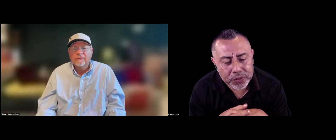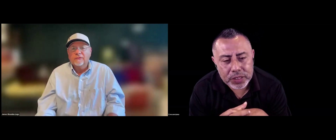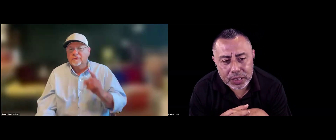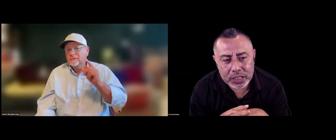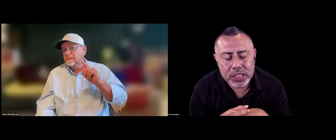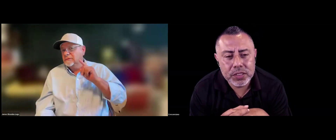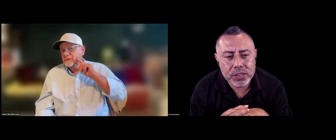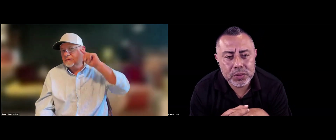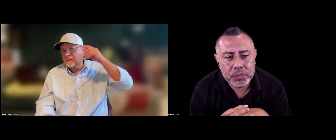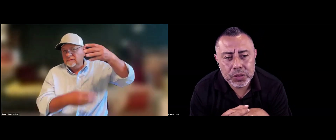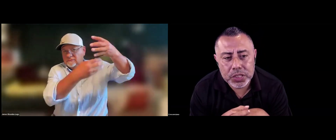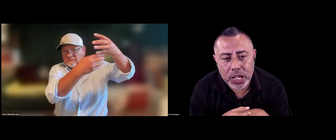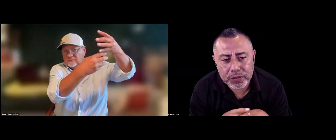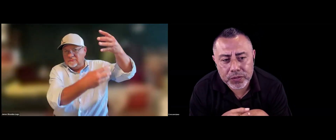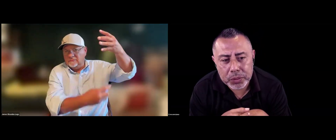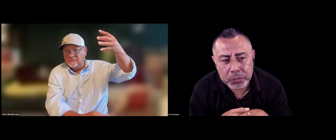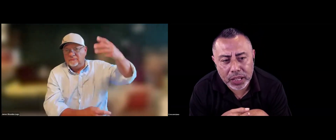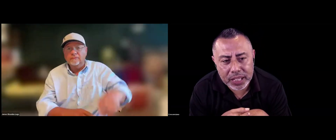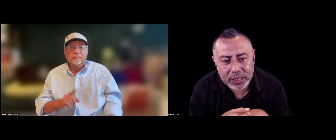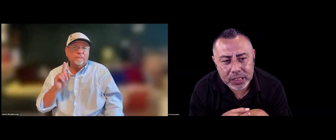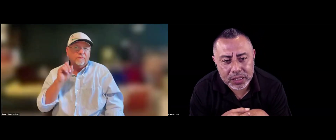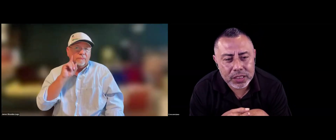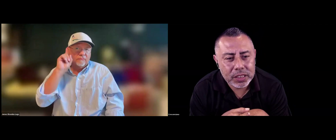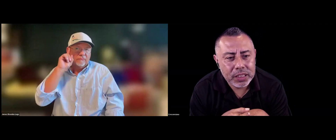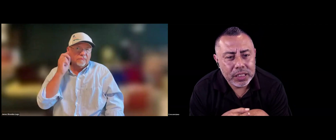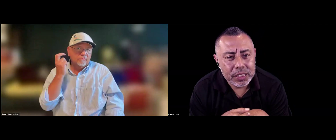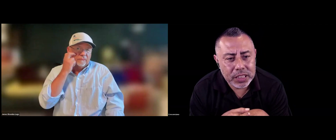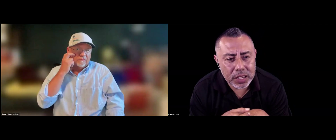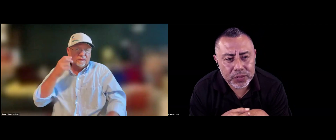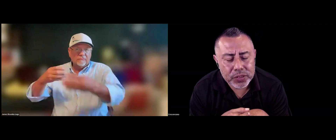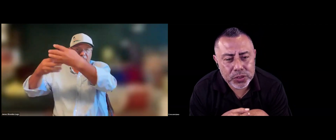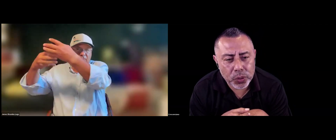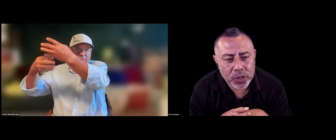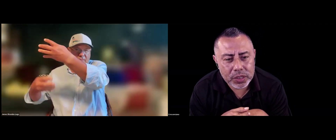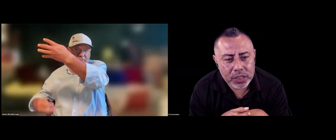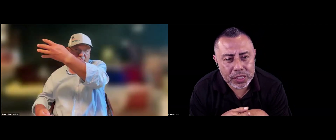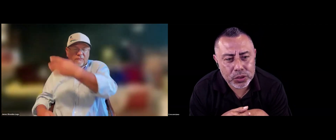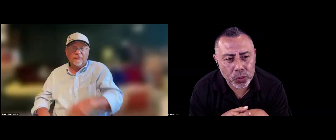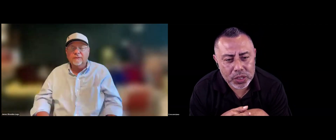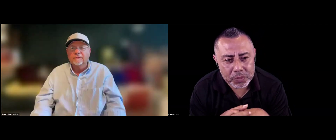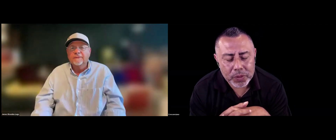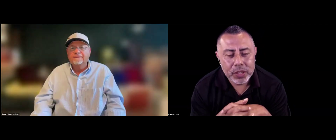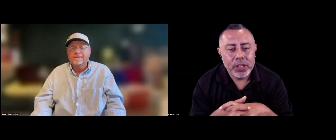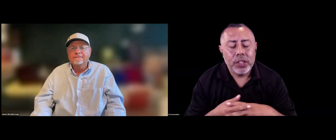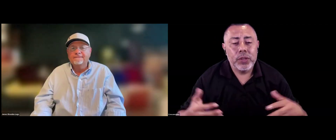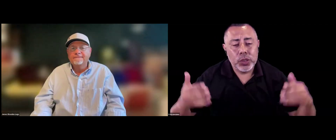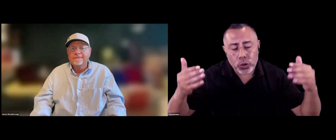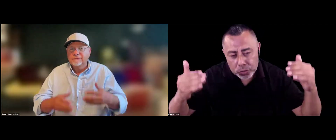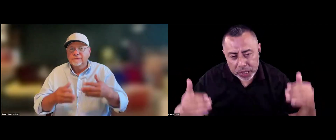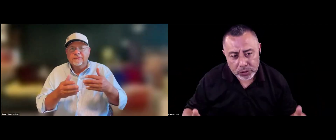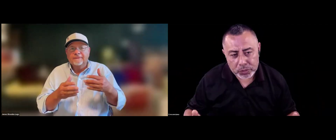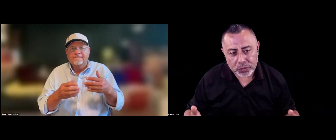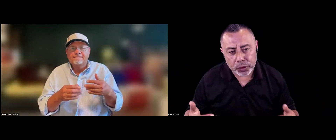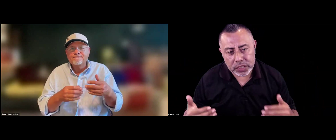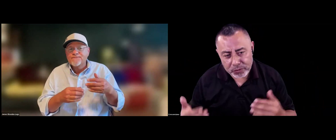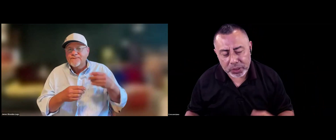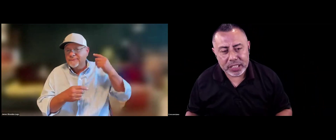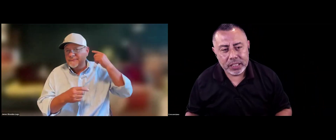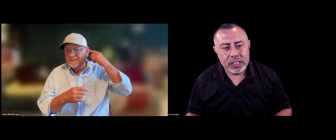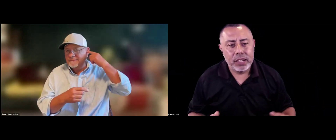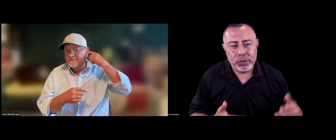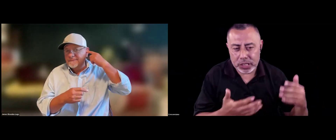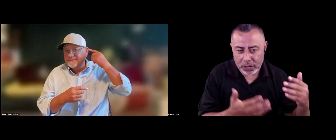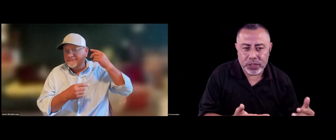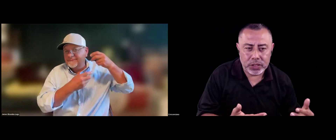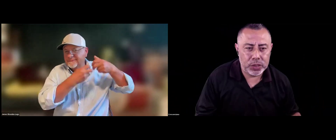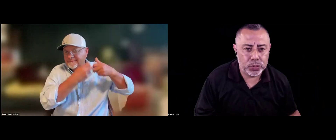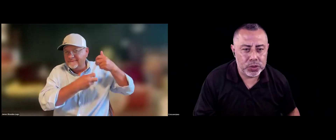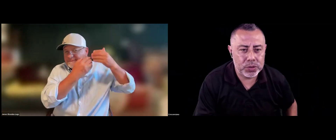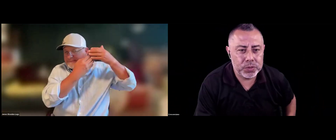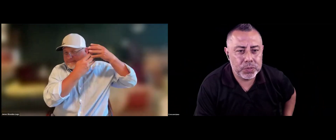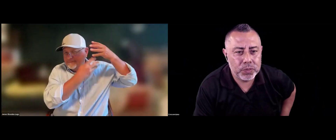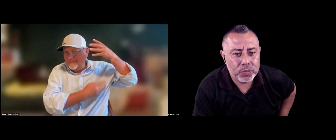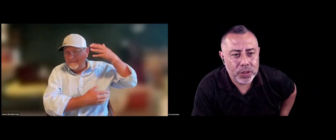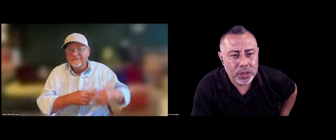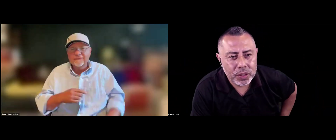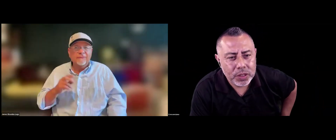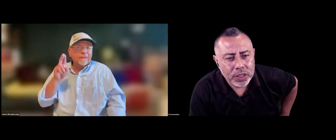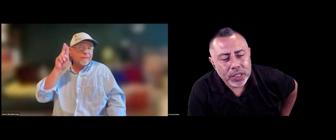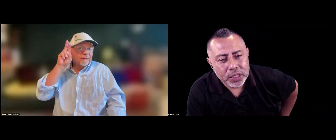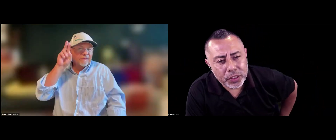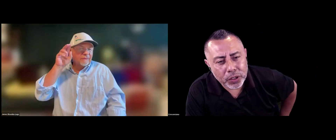Deaf Indians Death blind. Death, so on and so on. There is a whole spectrum for deaf blind and for deaf individual.